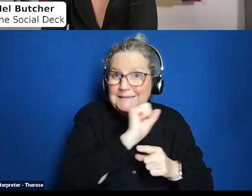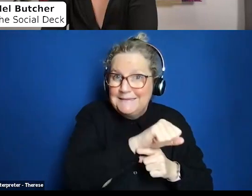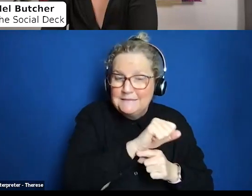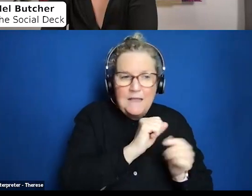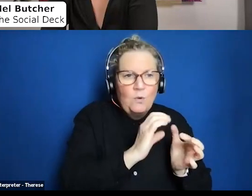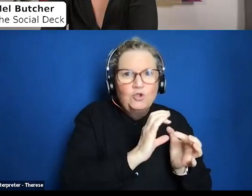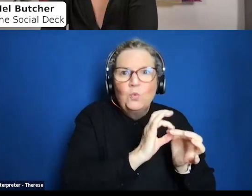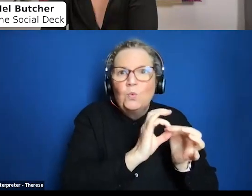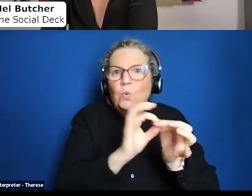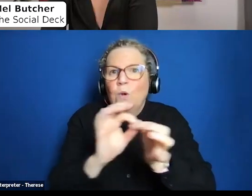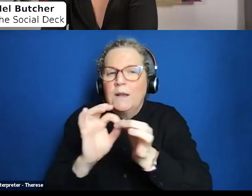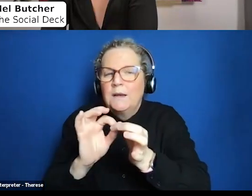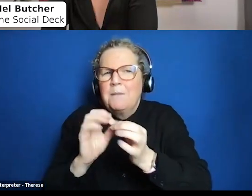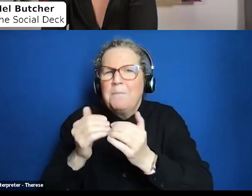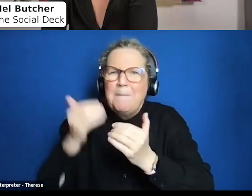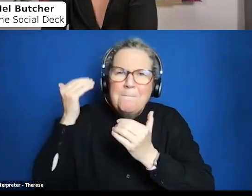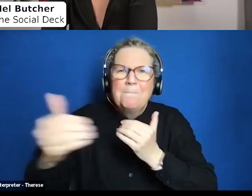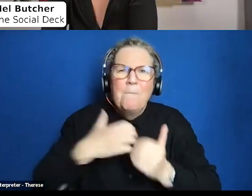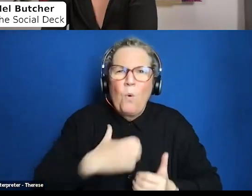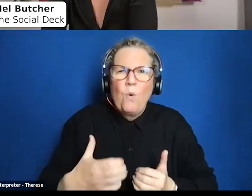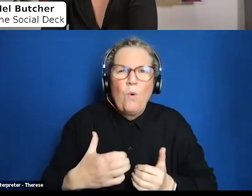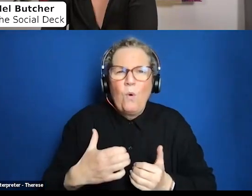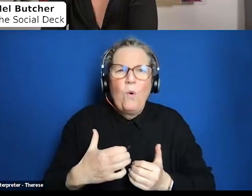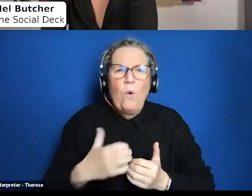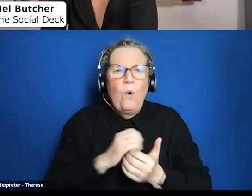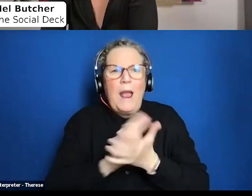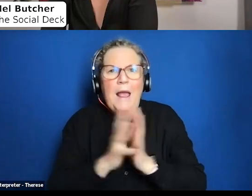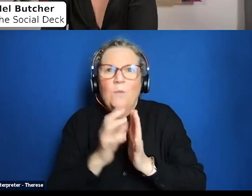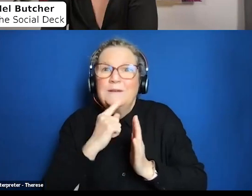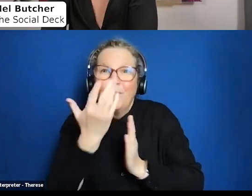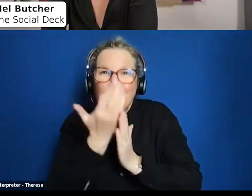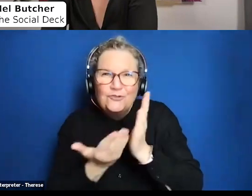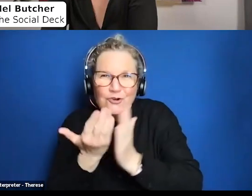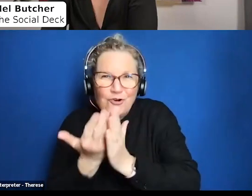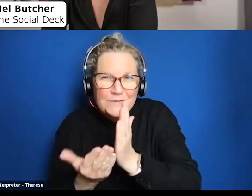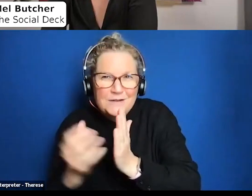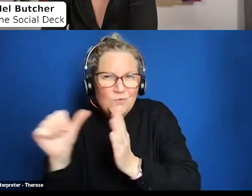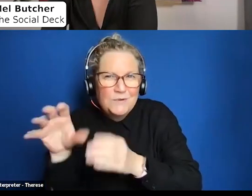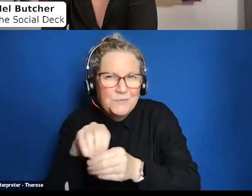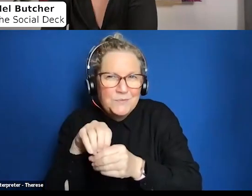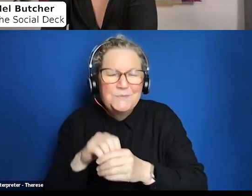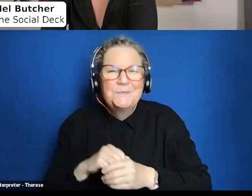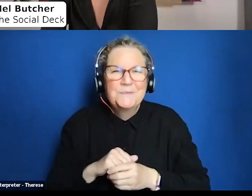It should extend beyond. It should be how do we tell our stories and that needs to be governed